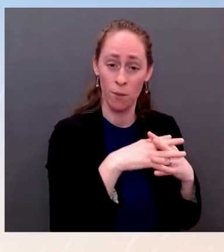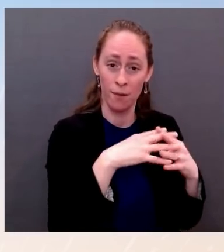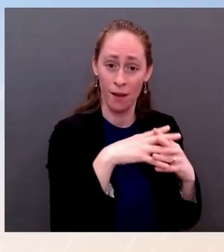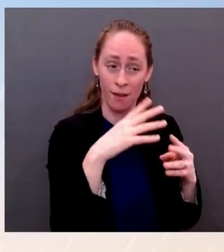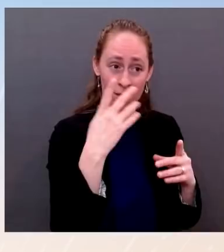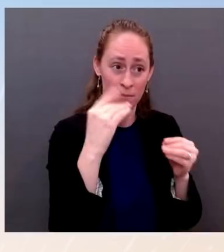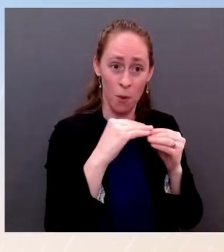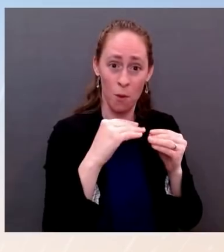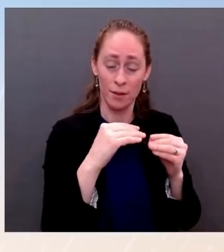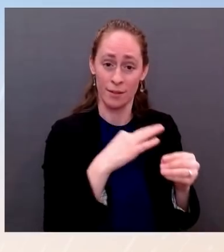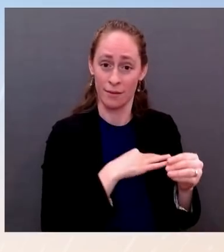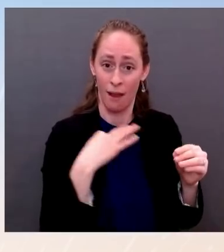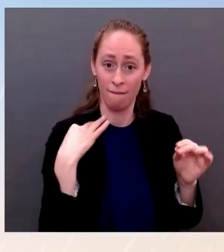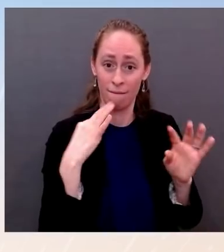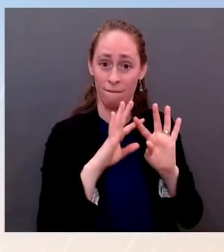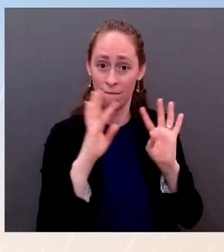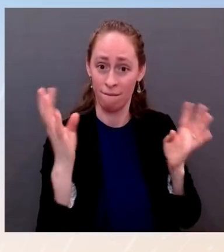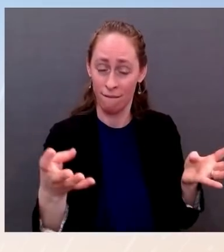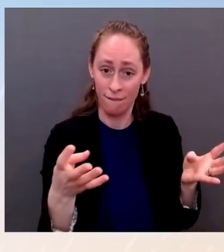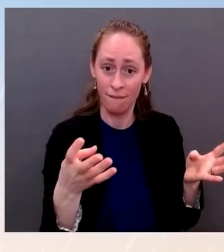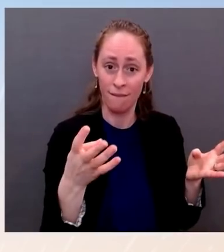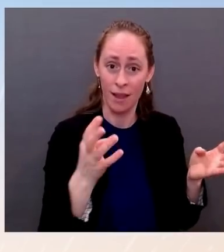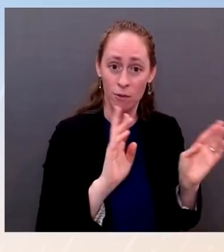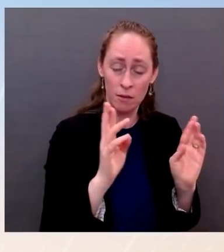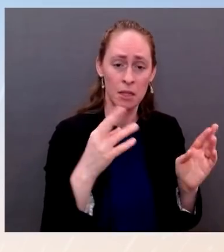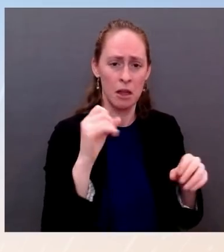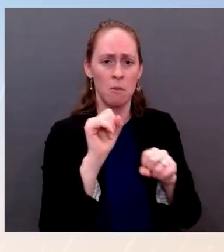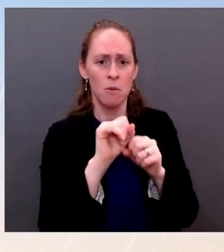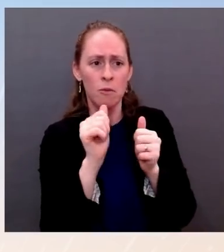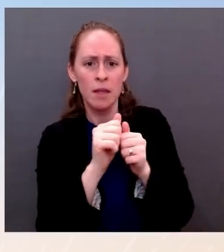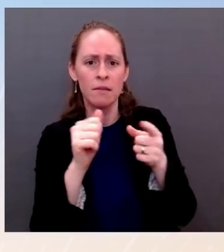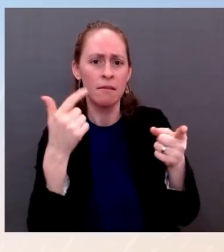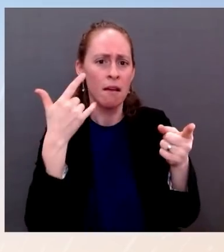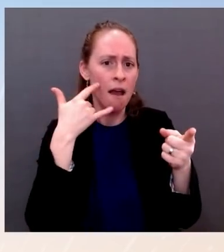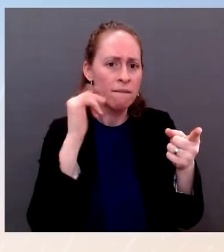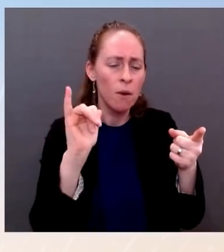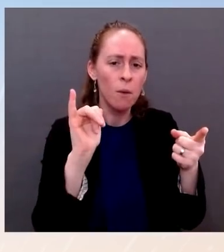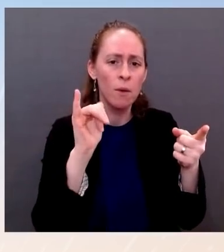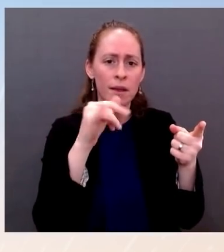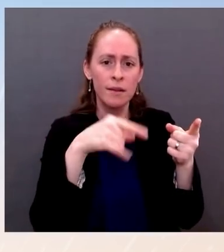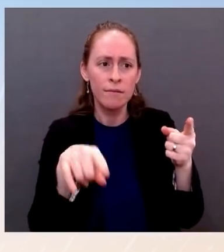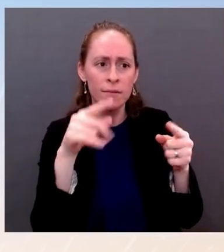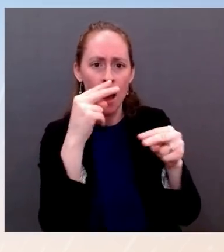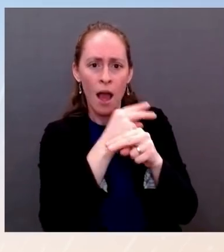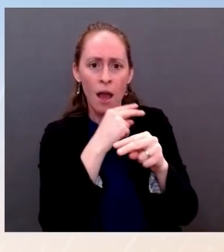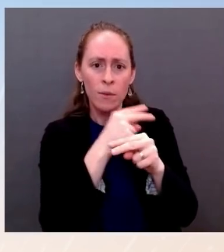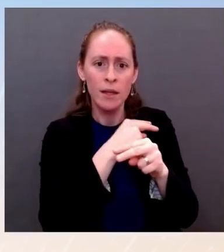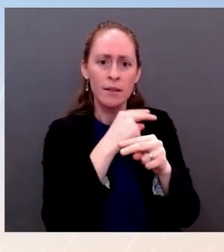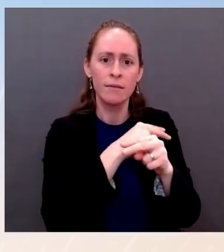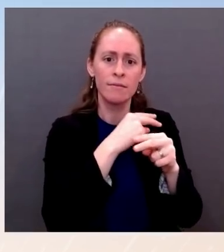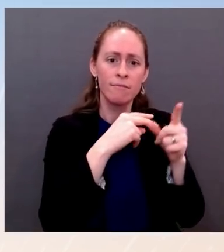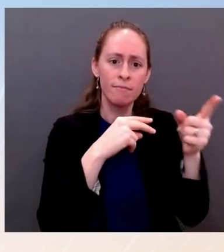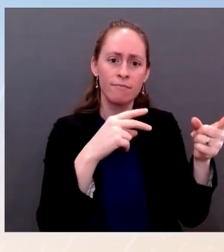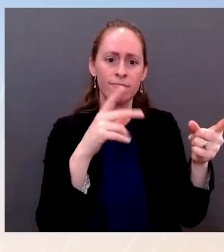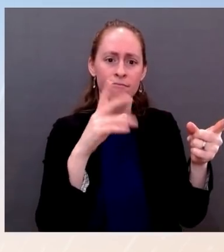the Los Angeles Police Department, and state and local authorities. And the Department already has a lead field coordinator and emergency operations center in place,